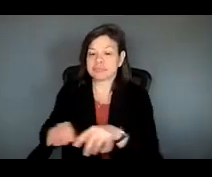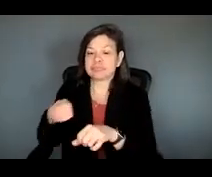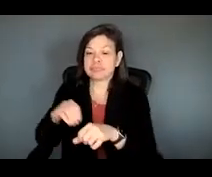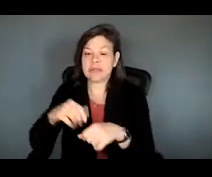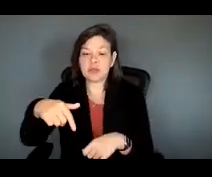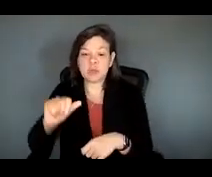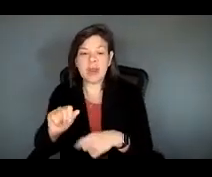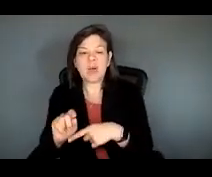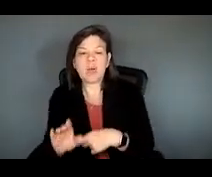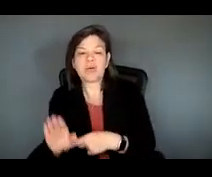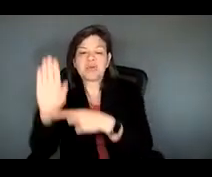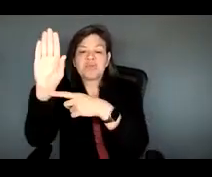or raise your hand if you would like to voice your question.